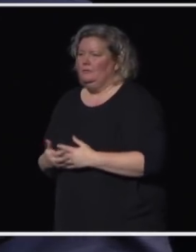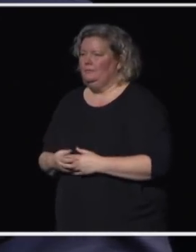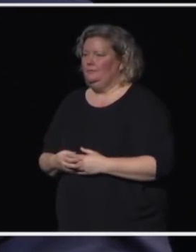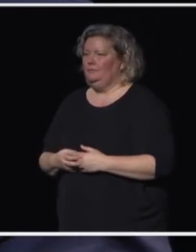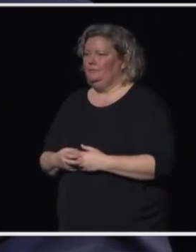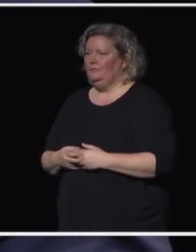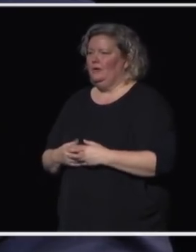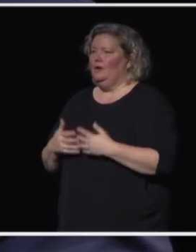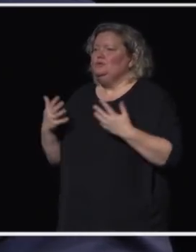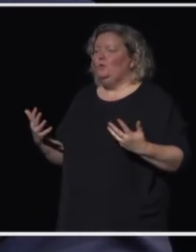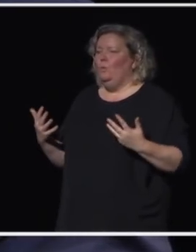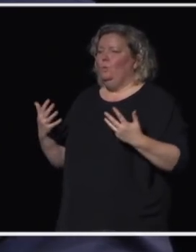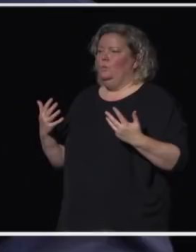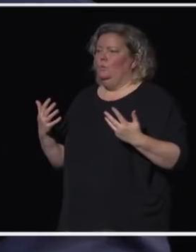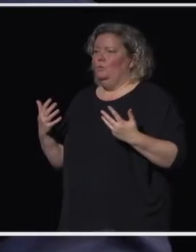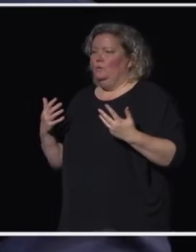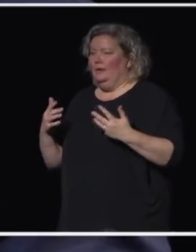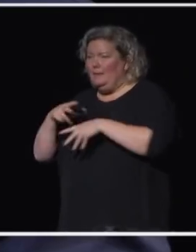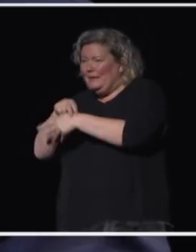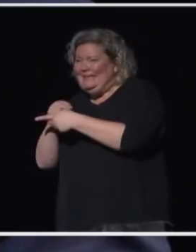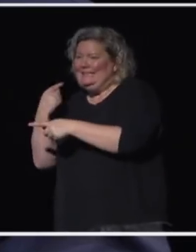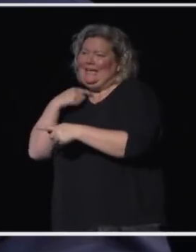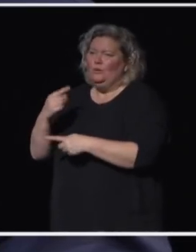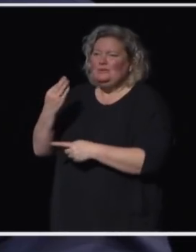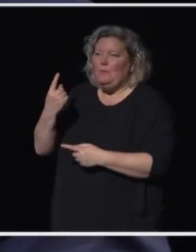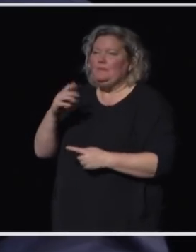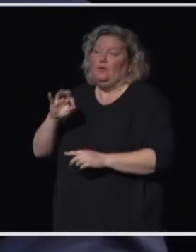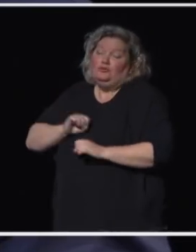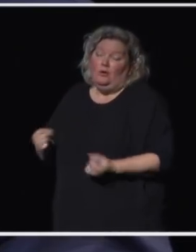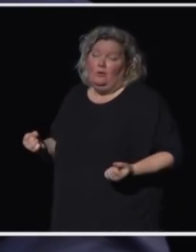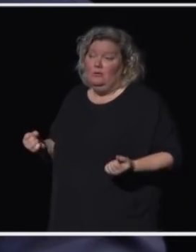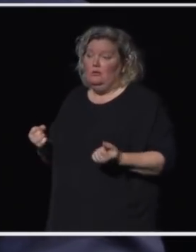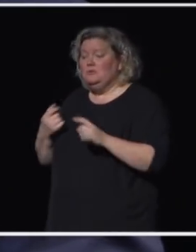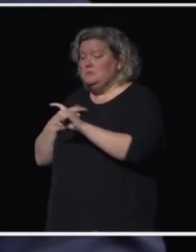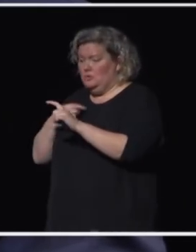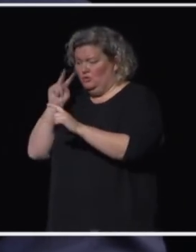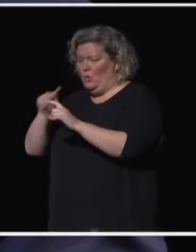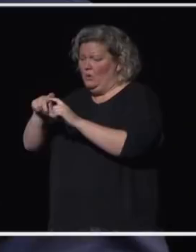And so that the police had killed somebody was not particularly shocking to me, even back then. This was years before Black Lives Matter.